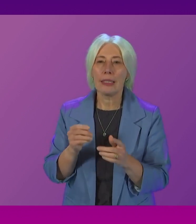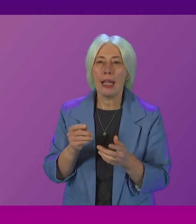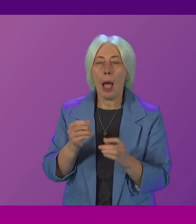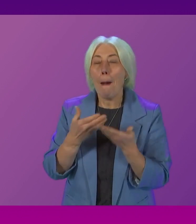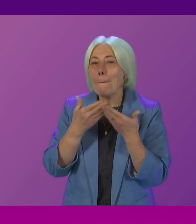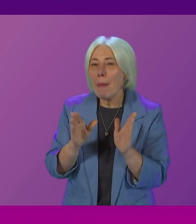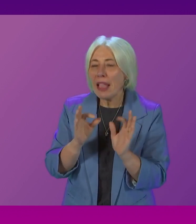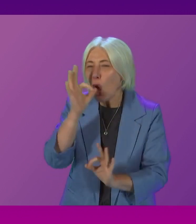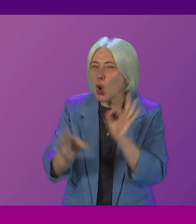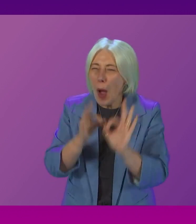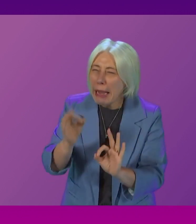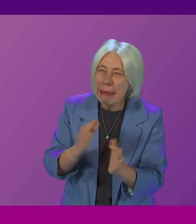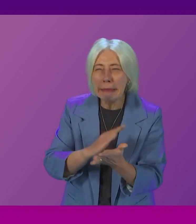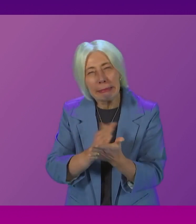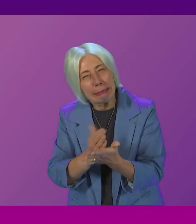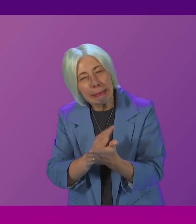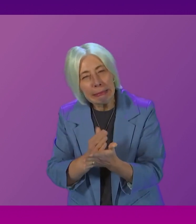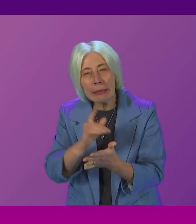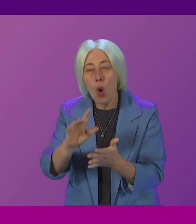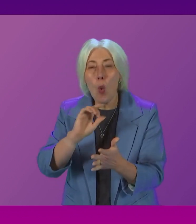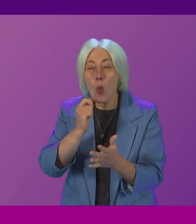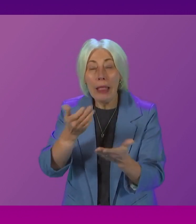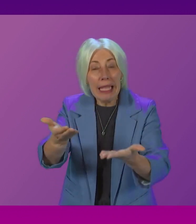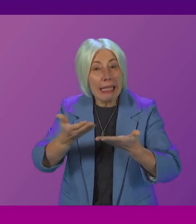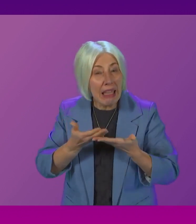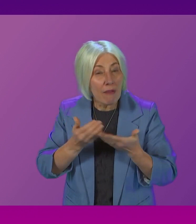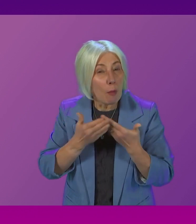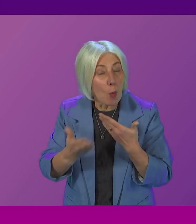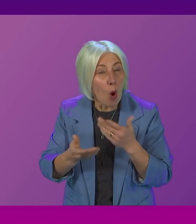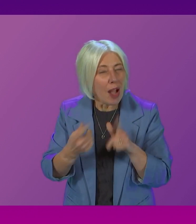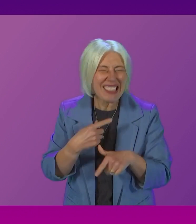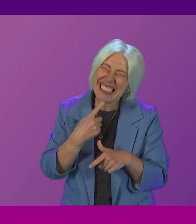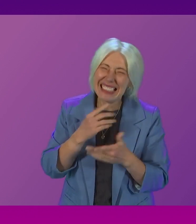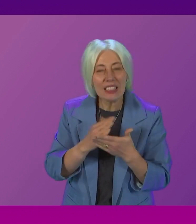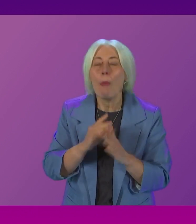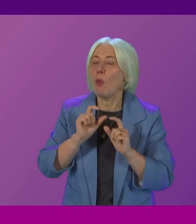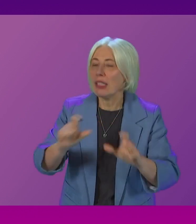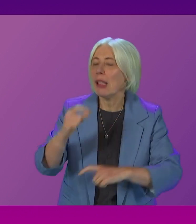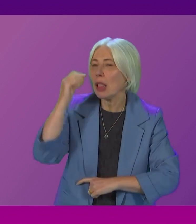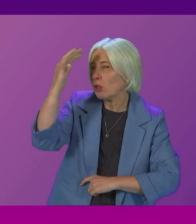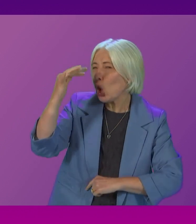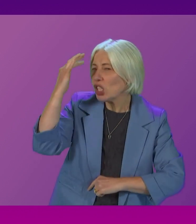inquiry would lead any more to that, we will continue to give consideration to these issues.